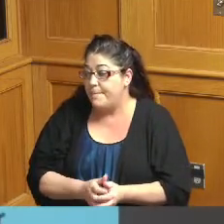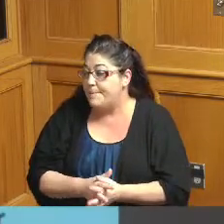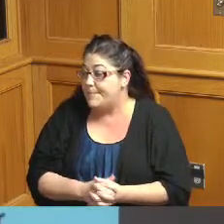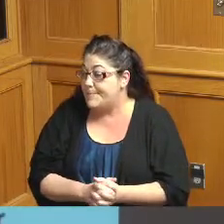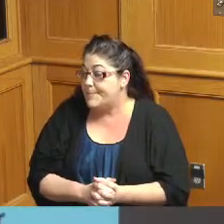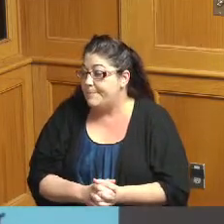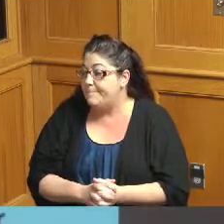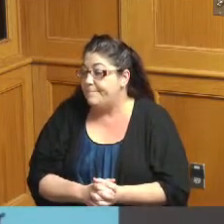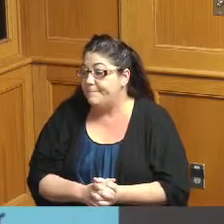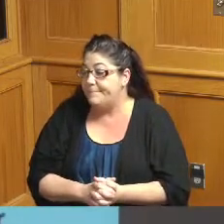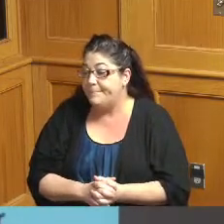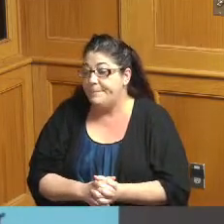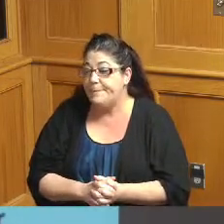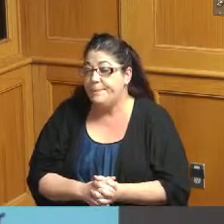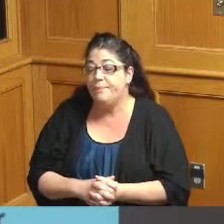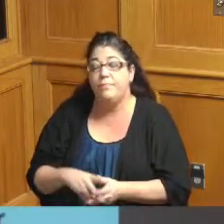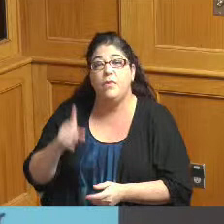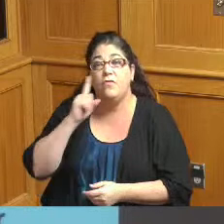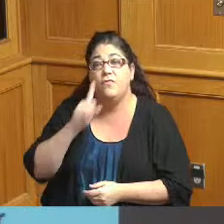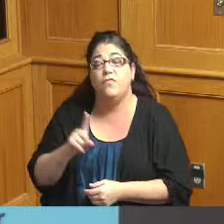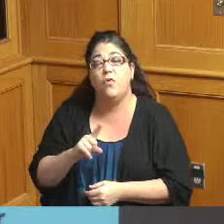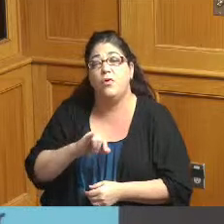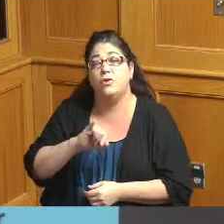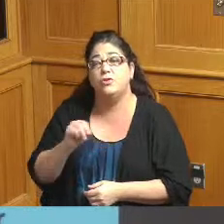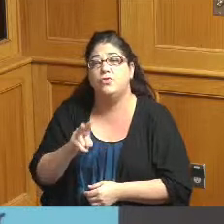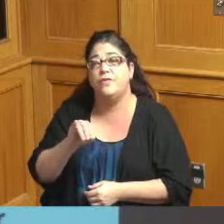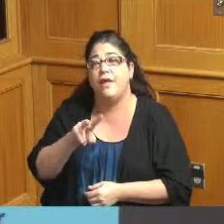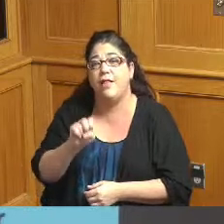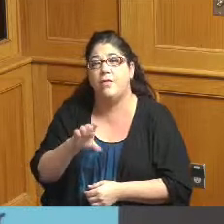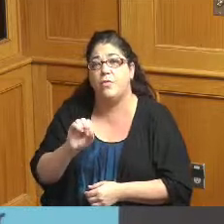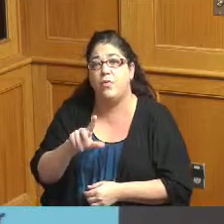certainly for Juvenile Court and I'm sure this is true for all child serving agencies